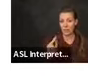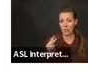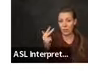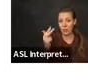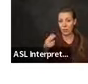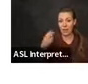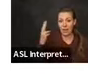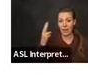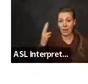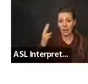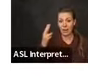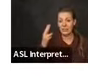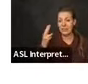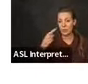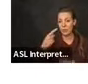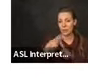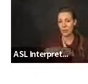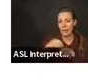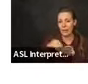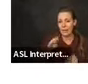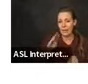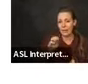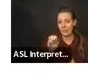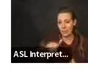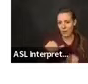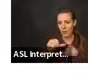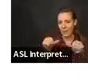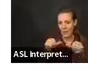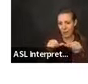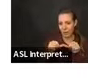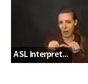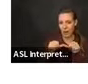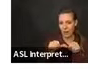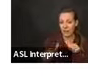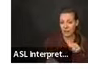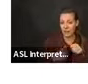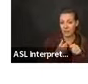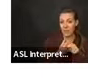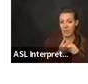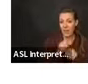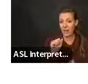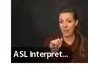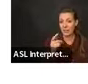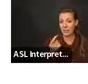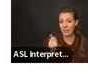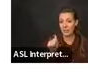in the Bay Area, currently behind Santa Cruz and Gorin.